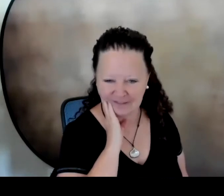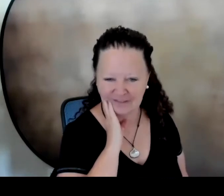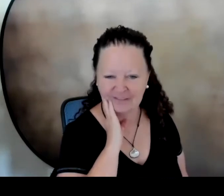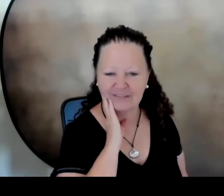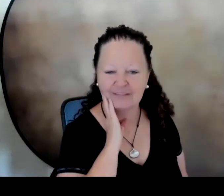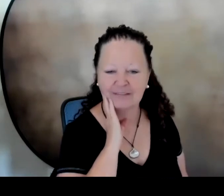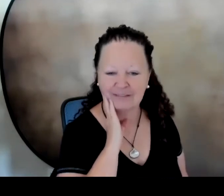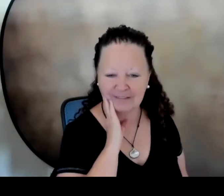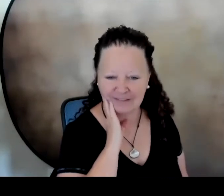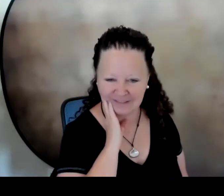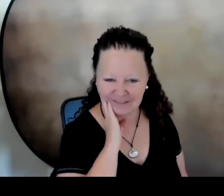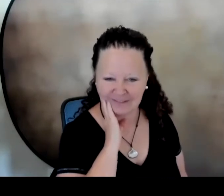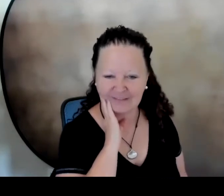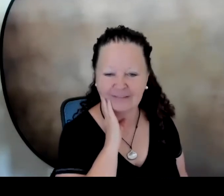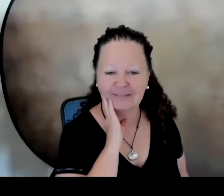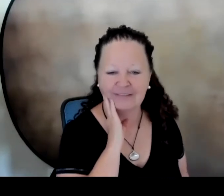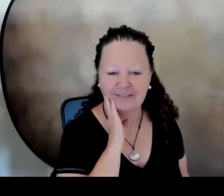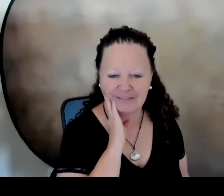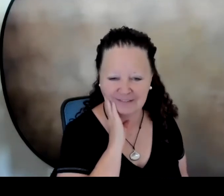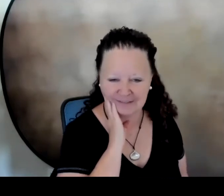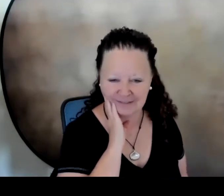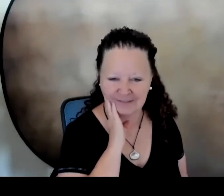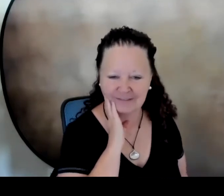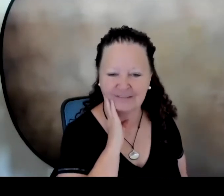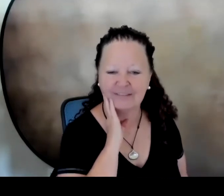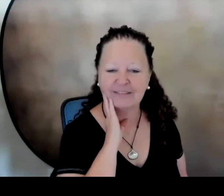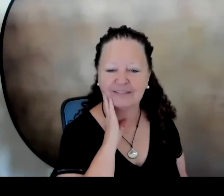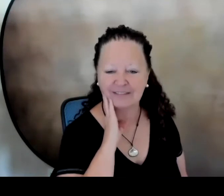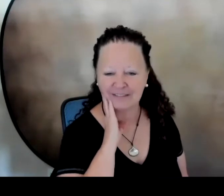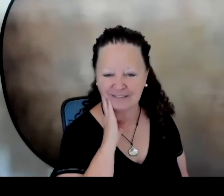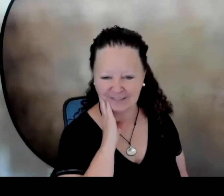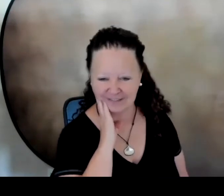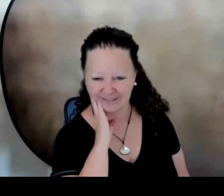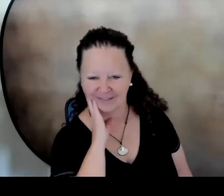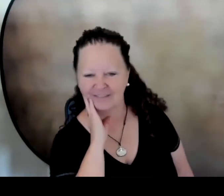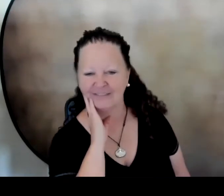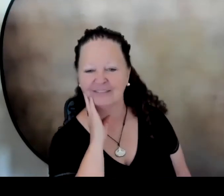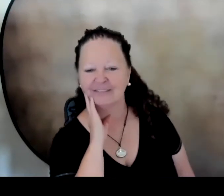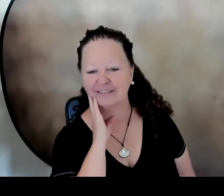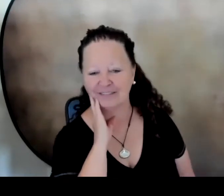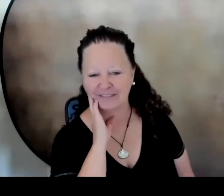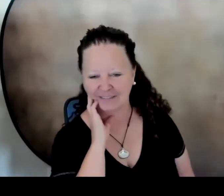I don't really know what it's called. There's like a gourd,